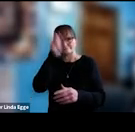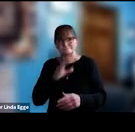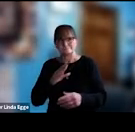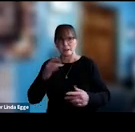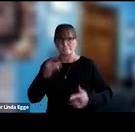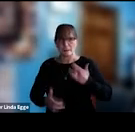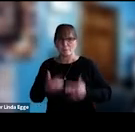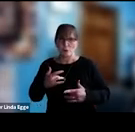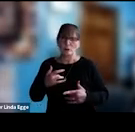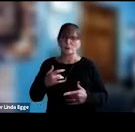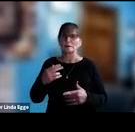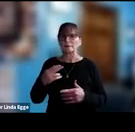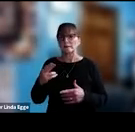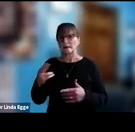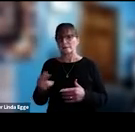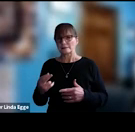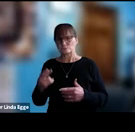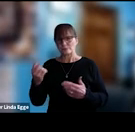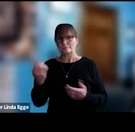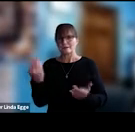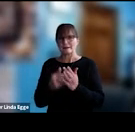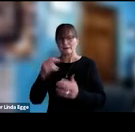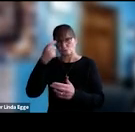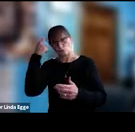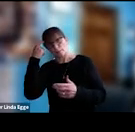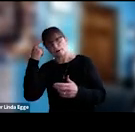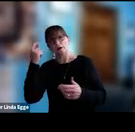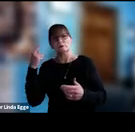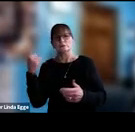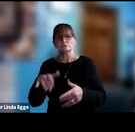So she has been experiencing homelessness since she was 15 years old,